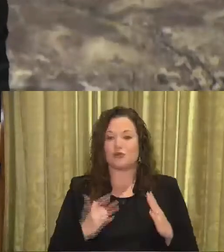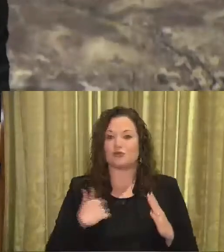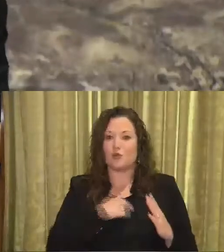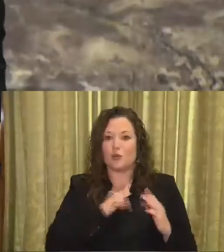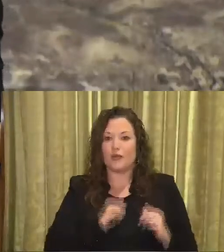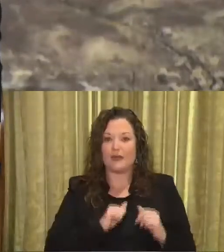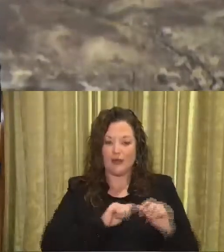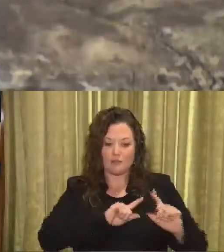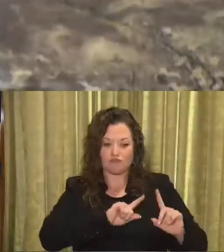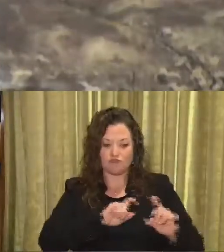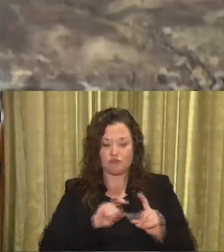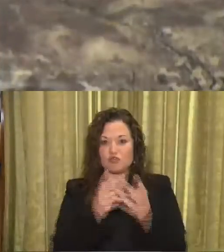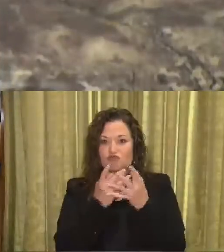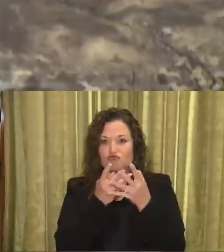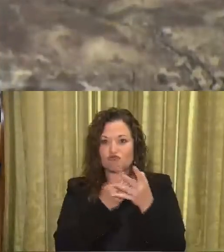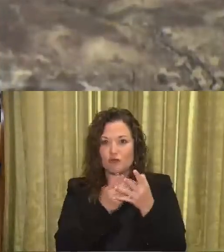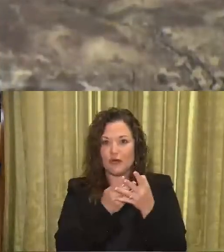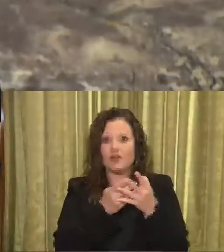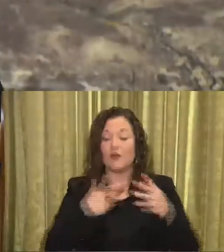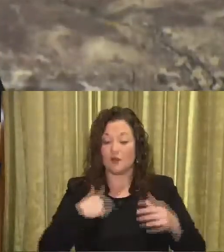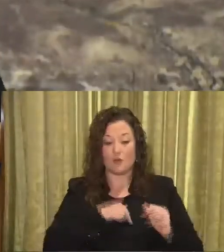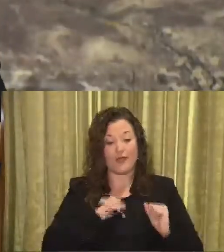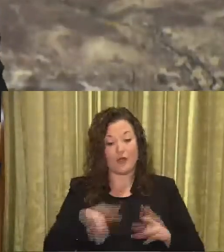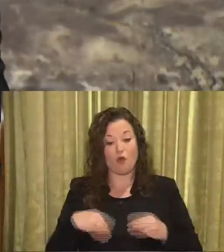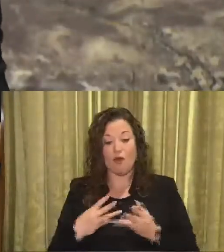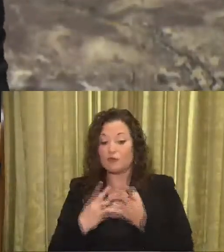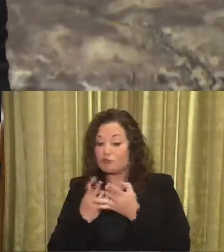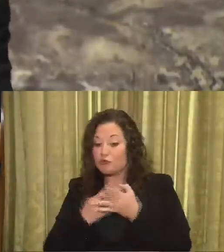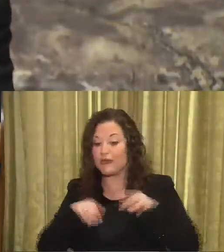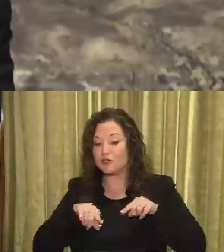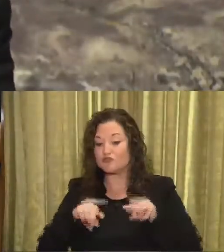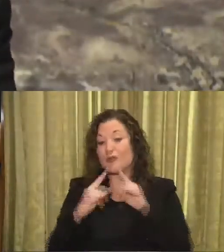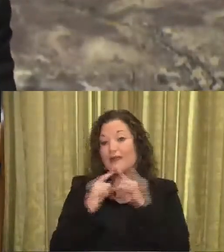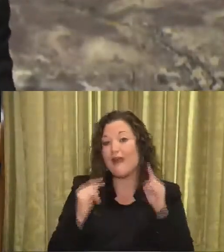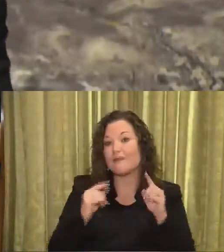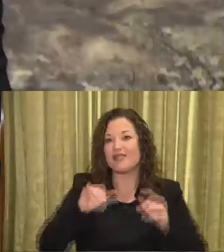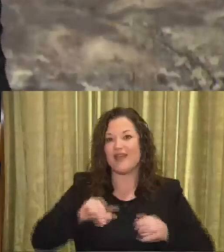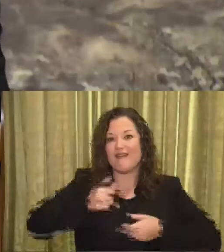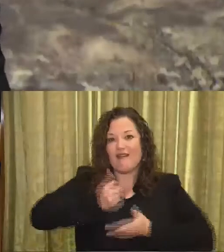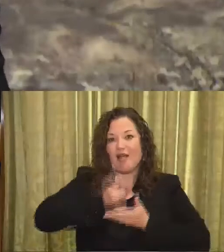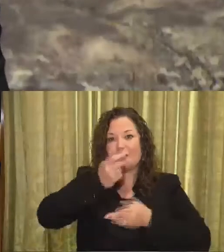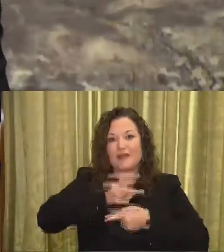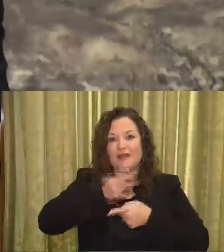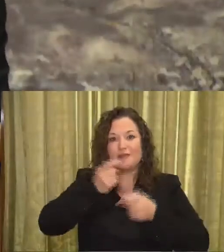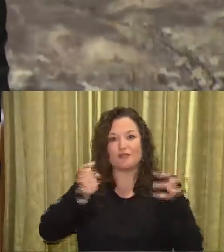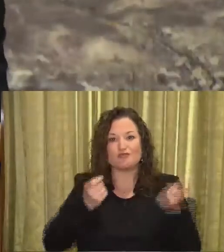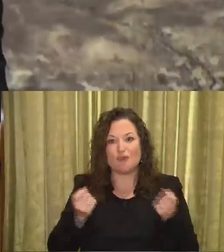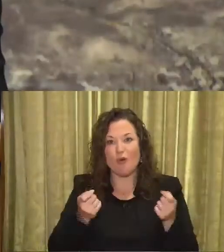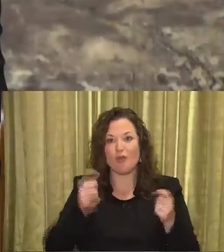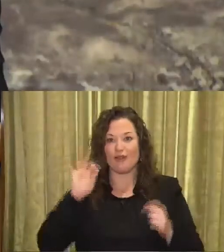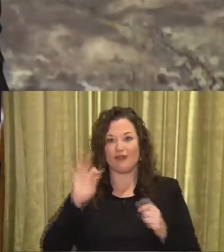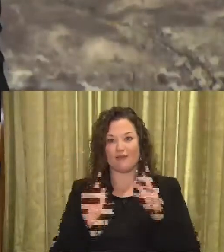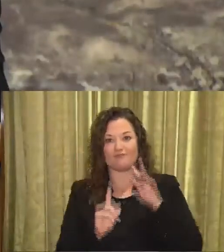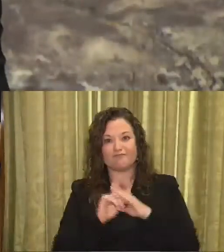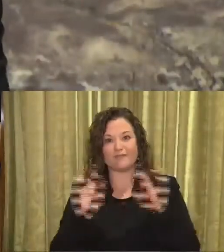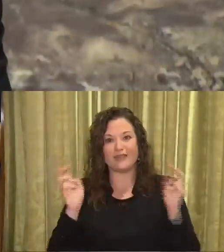and we can offer screening during the camp, and so we can keep this under control if it be. If it becomes an issue. But again, the the ability to